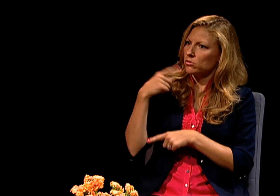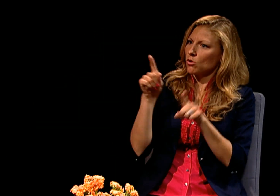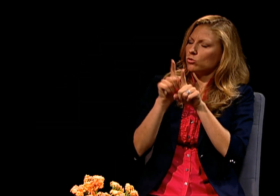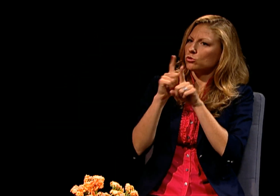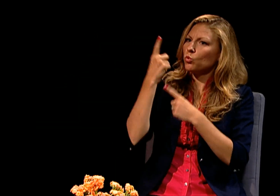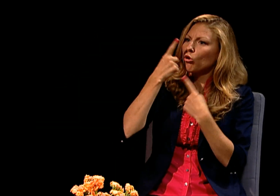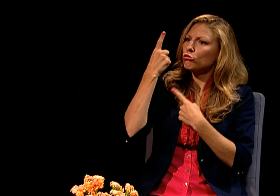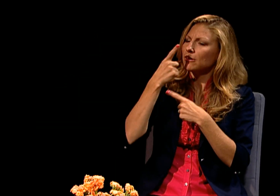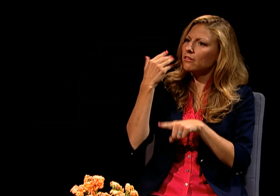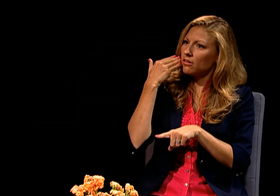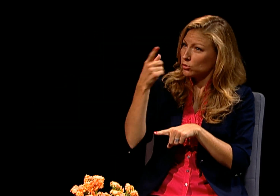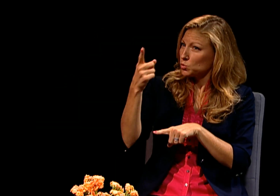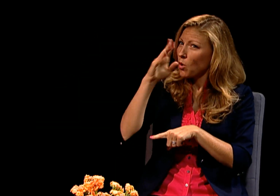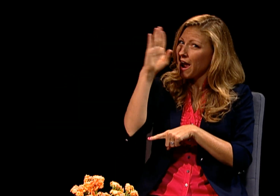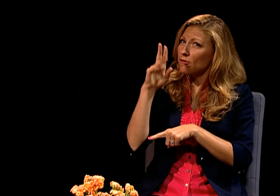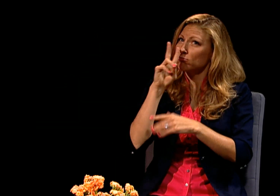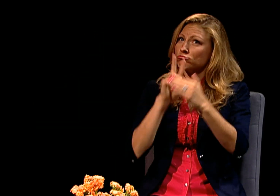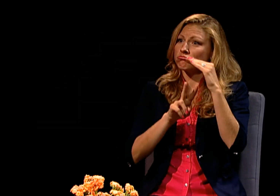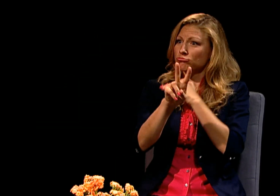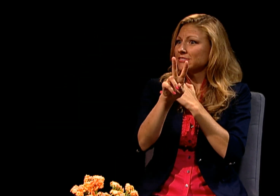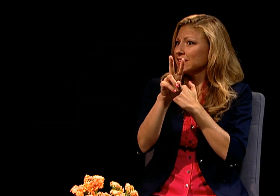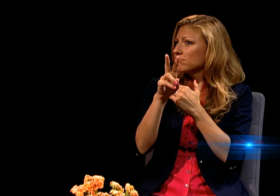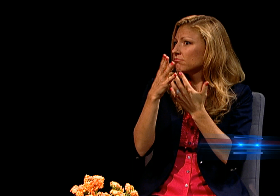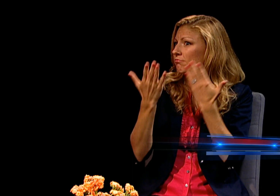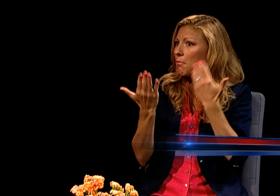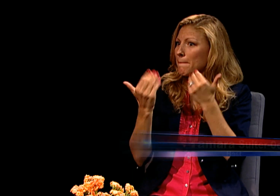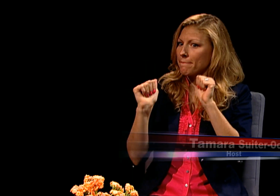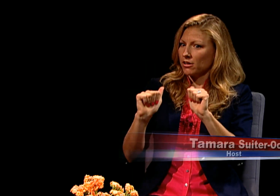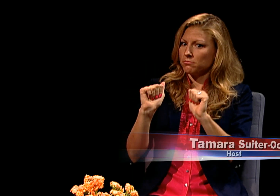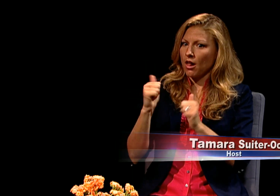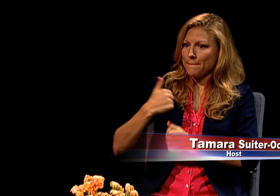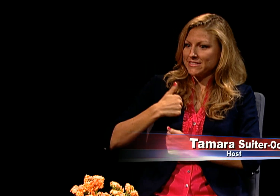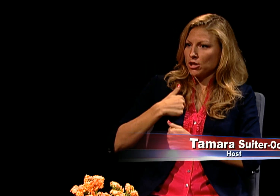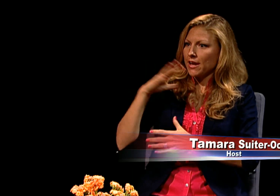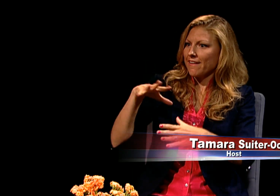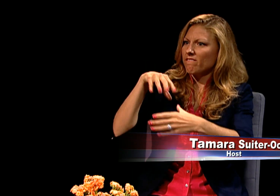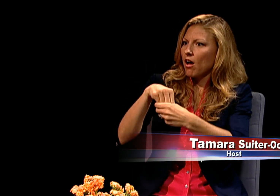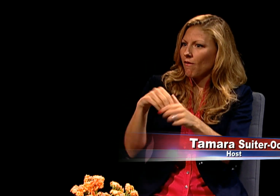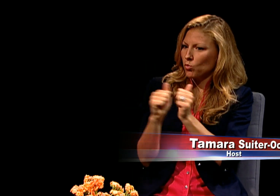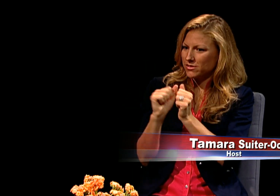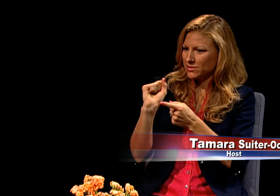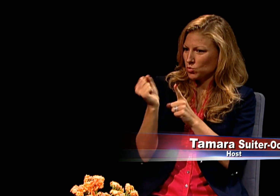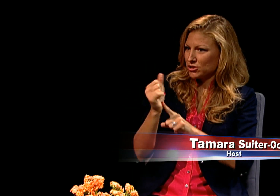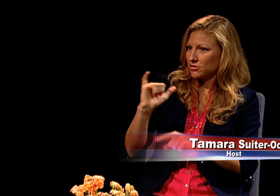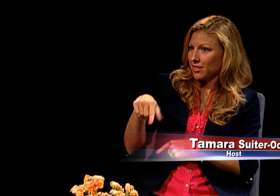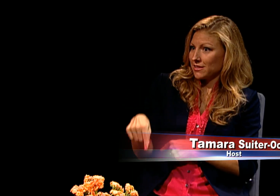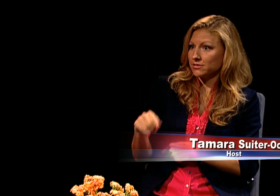I'M HAPPY YOU BROUGHT UP THE MILITARY BECAUSE I WAS ALSO WONDERING IF YOU PREDICT ANY POSSIBLE MILITARY INVOLVEMENT